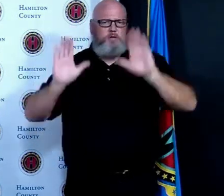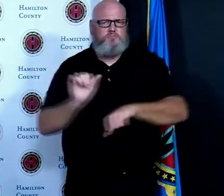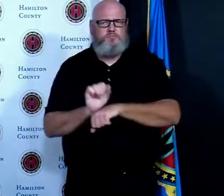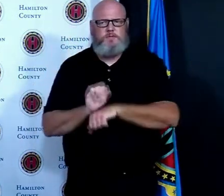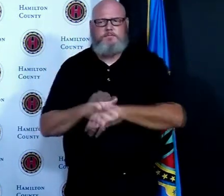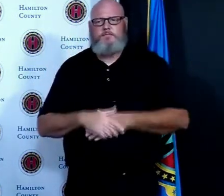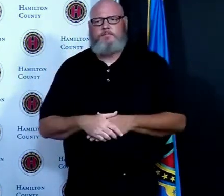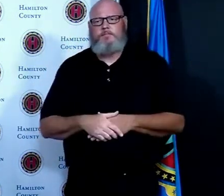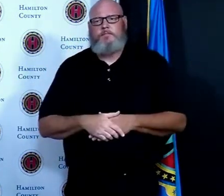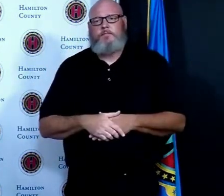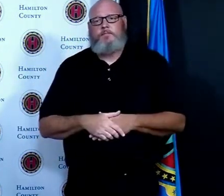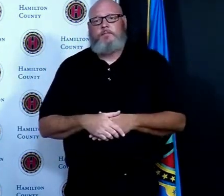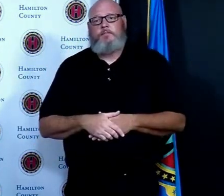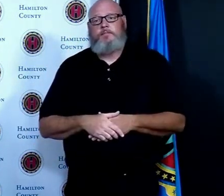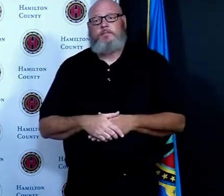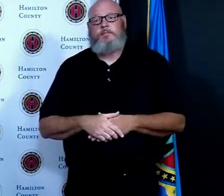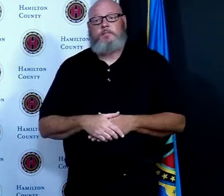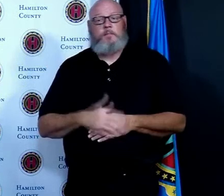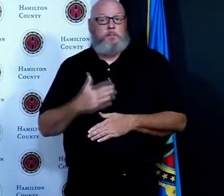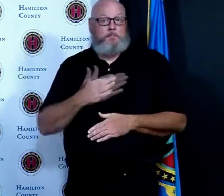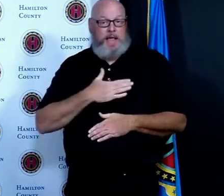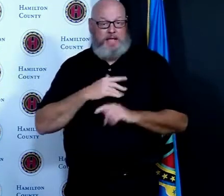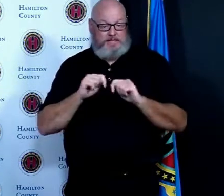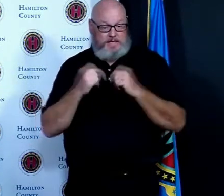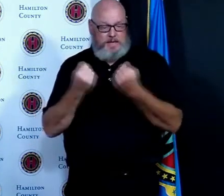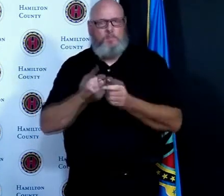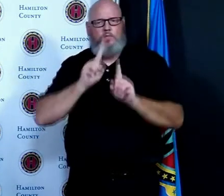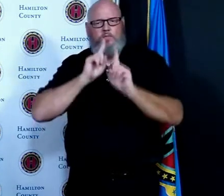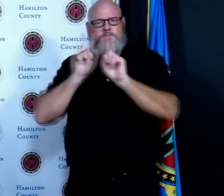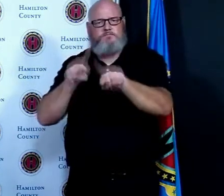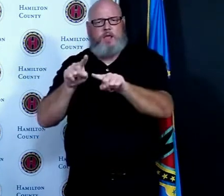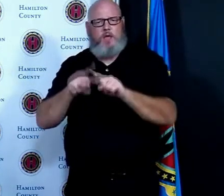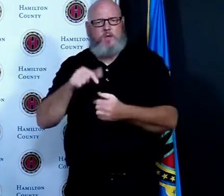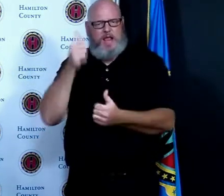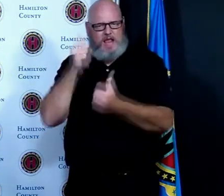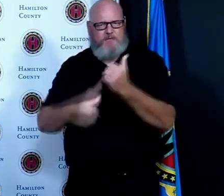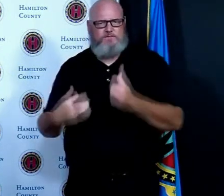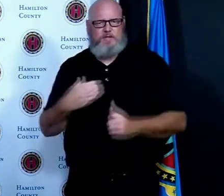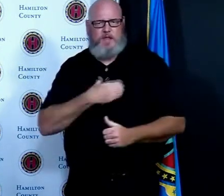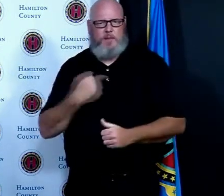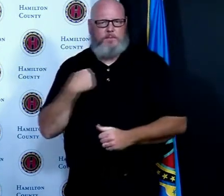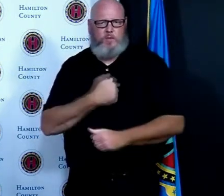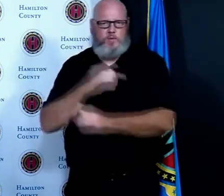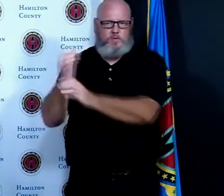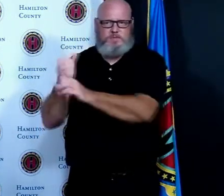earlier in this briefing that we see between 13 and 15 complaints on average per day over the last